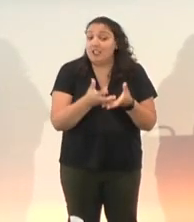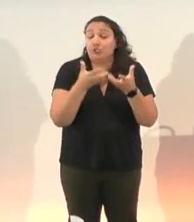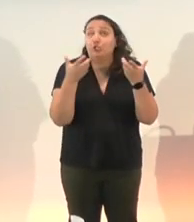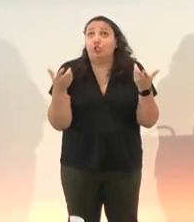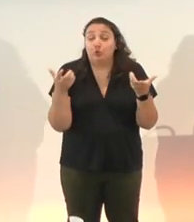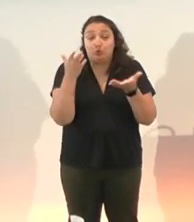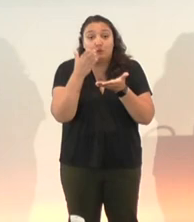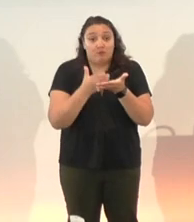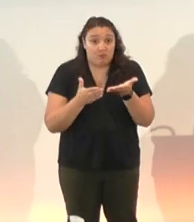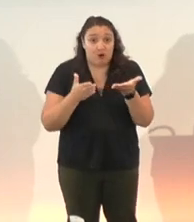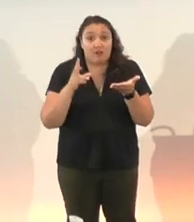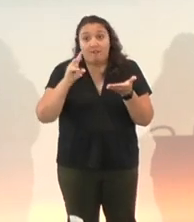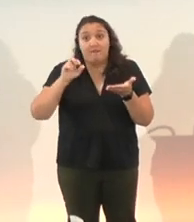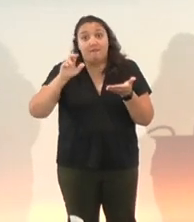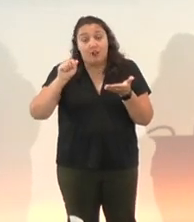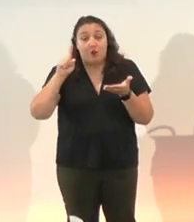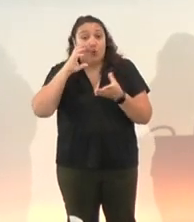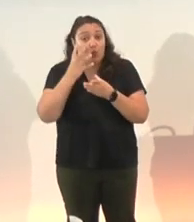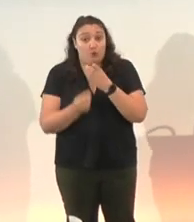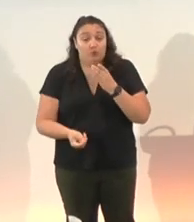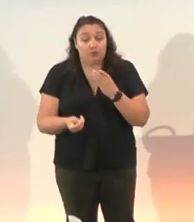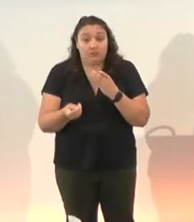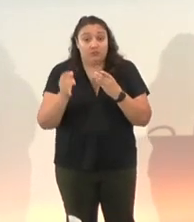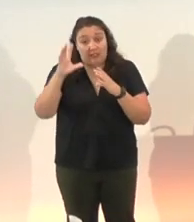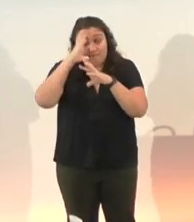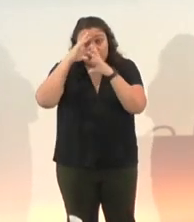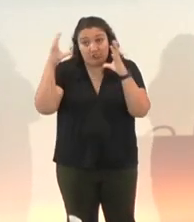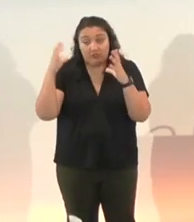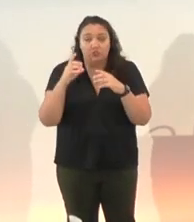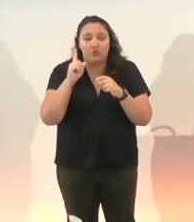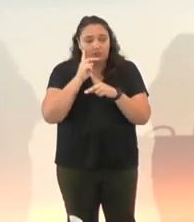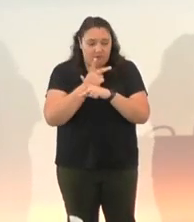the vision lost for that. So we have got to figure that out and get it right.